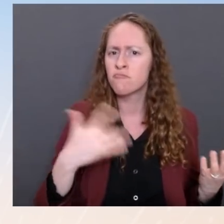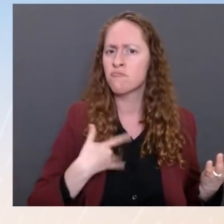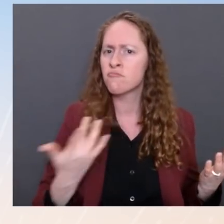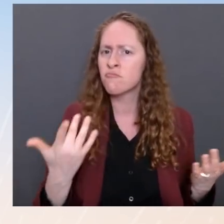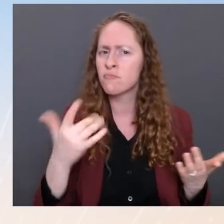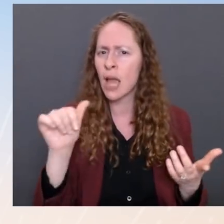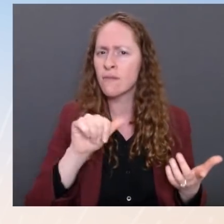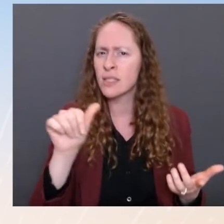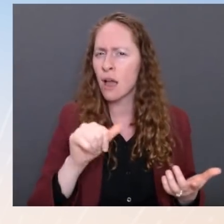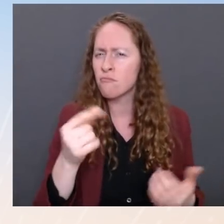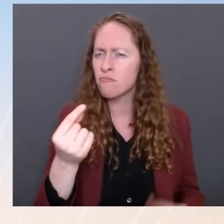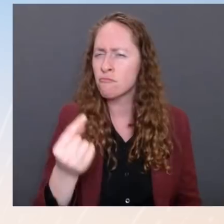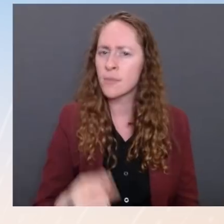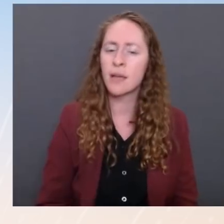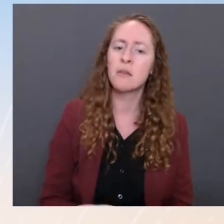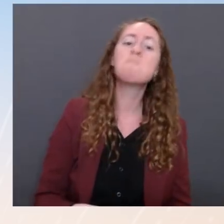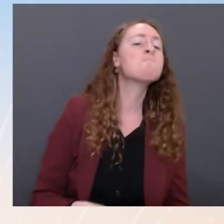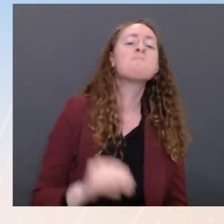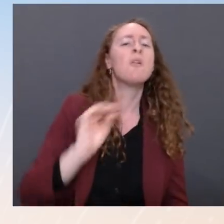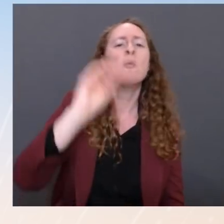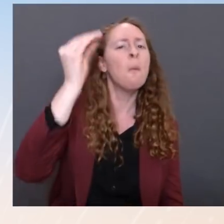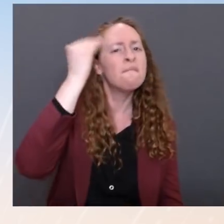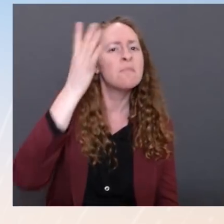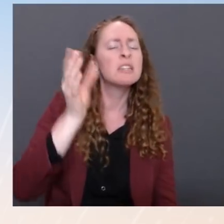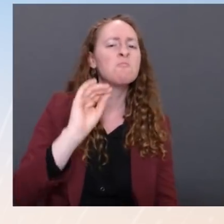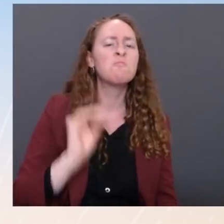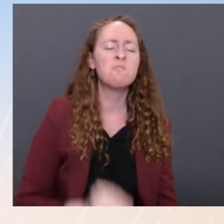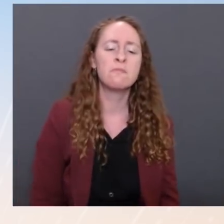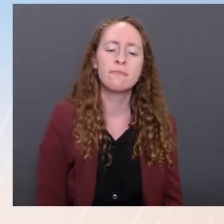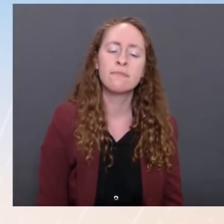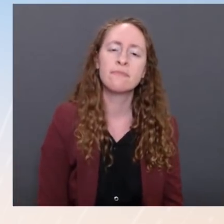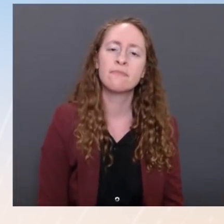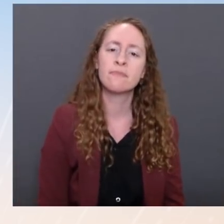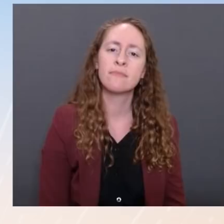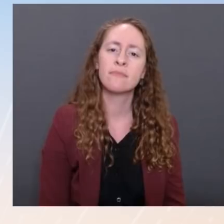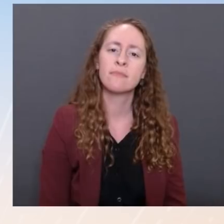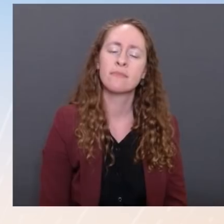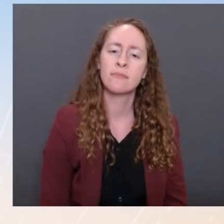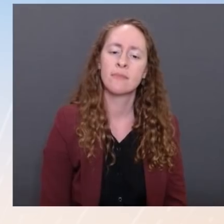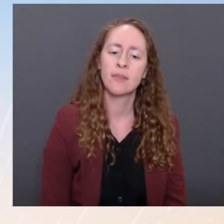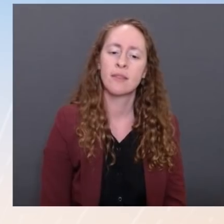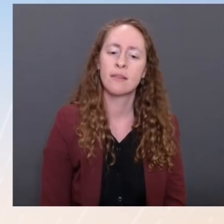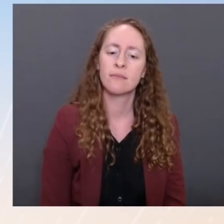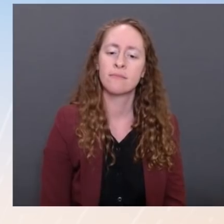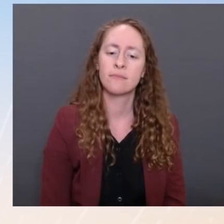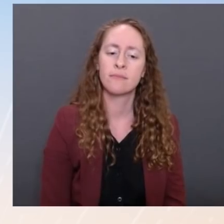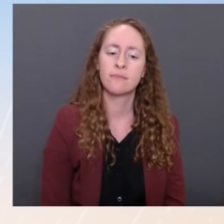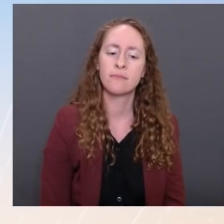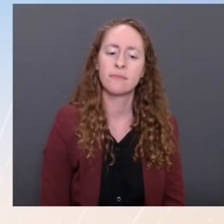The Press: Yes. Wrapping it up. I'm going to share on another meeting -- Ms. Psaki: Sure. The Press: -- if there's more information. Congressman Greg Meeks,